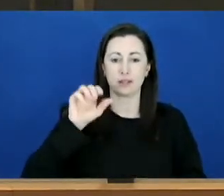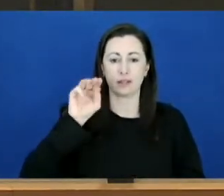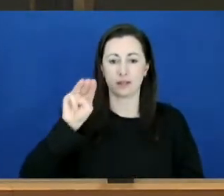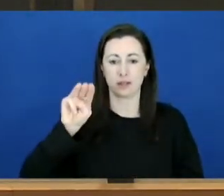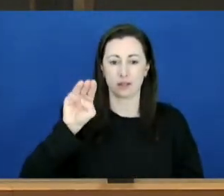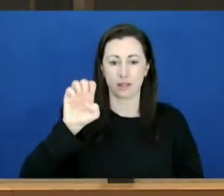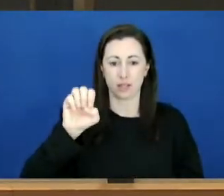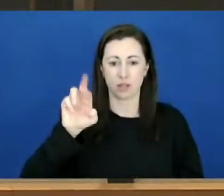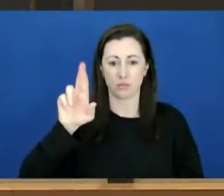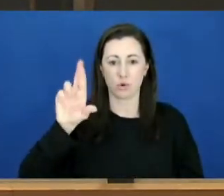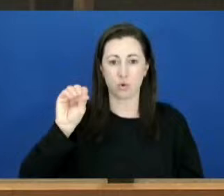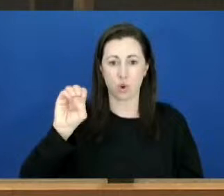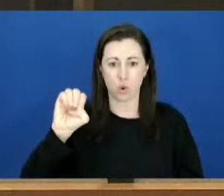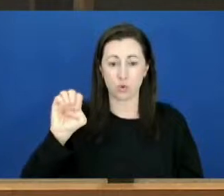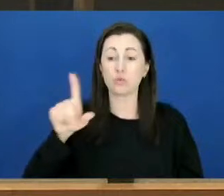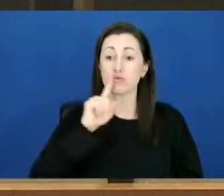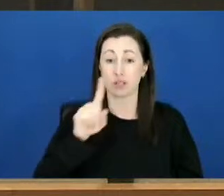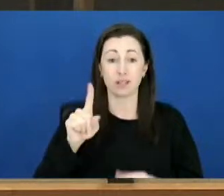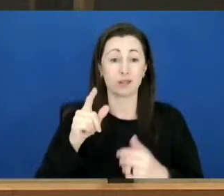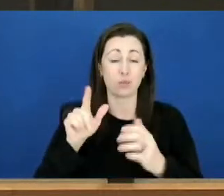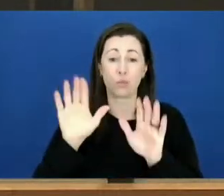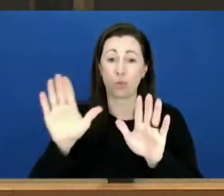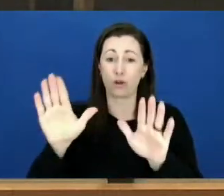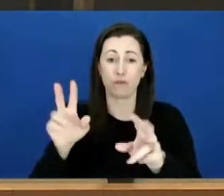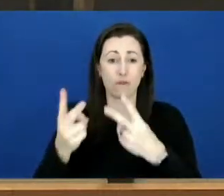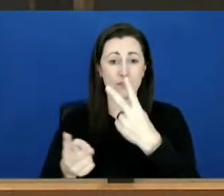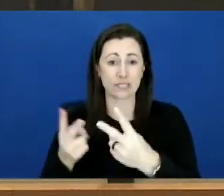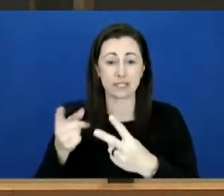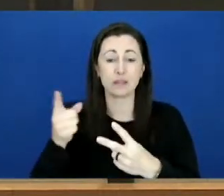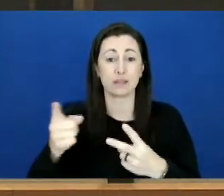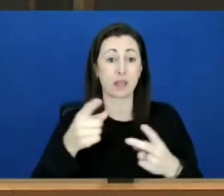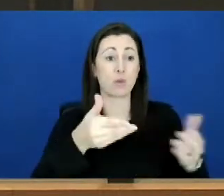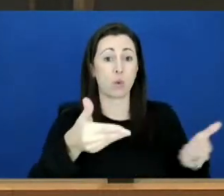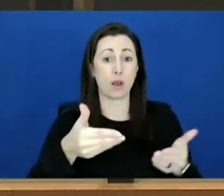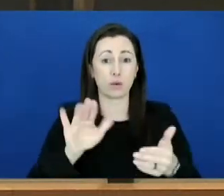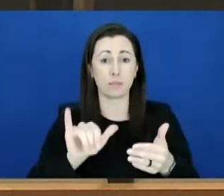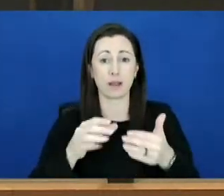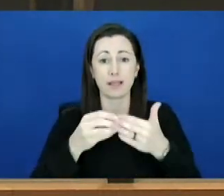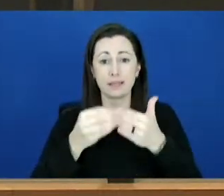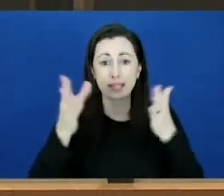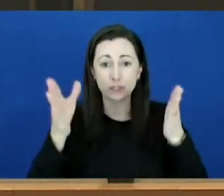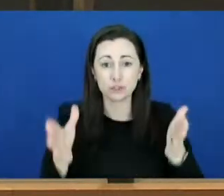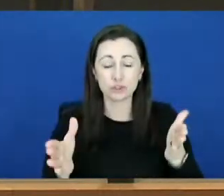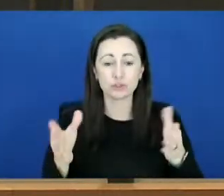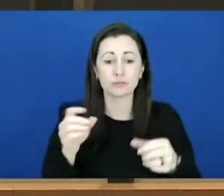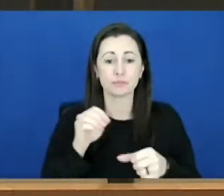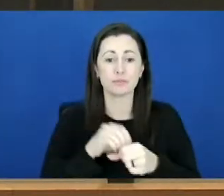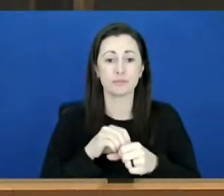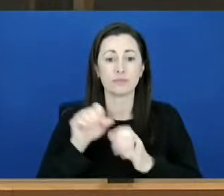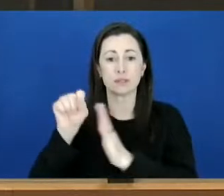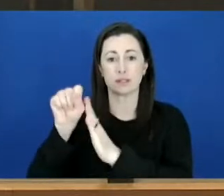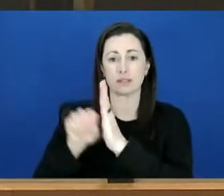BIRTH PLACE OF QUEEN CHARLOTTE,